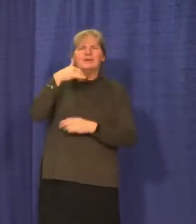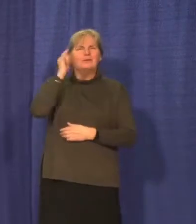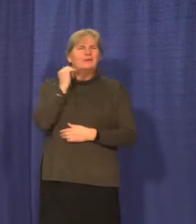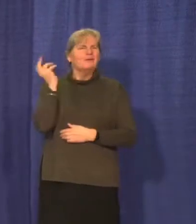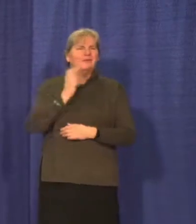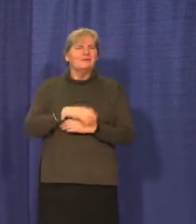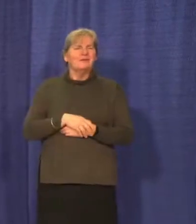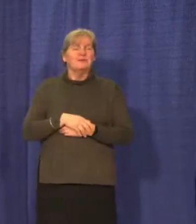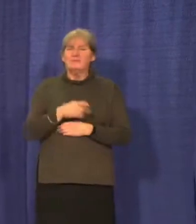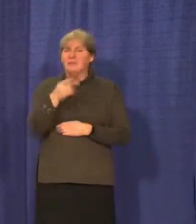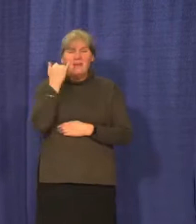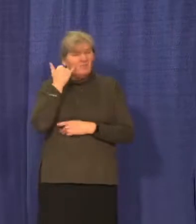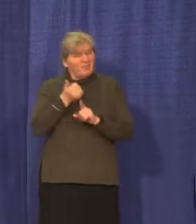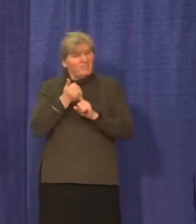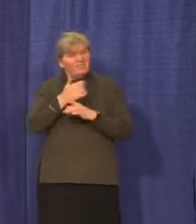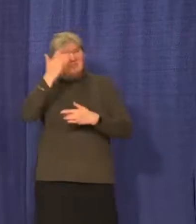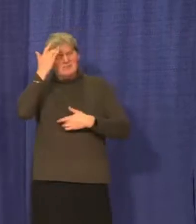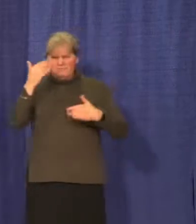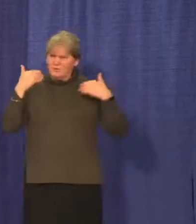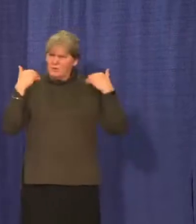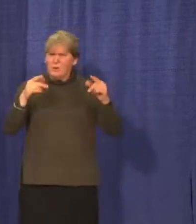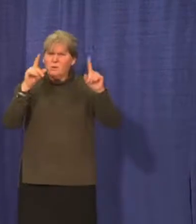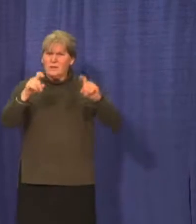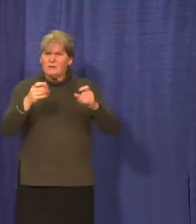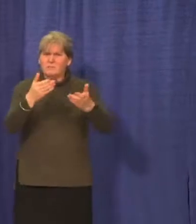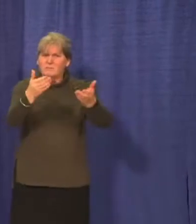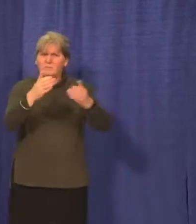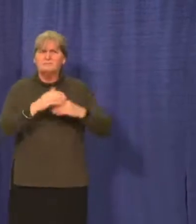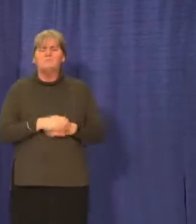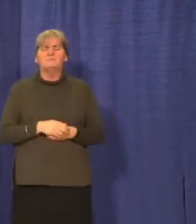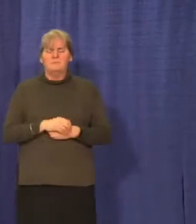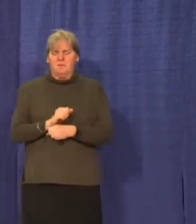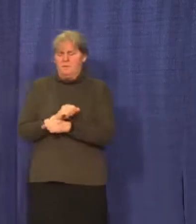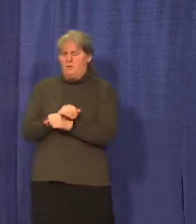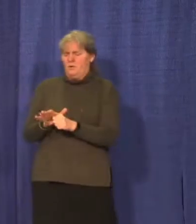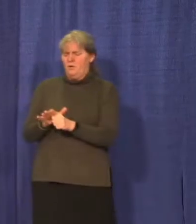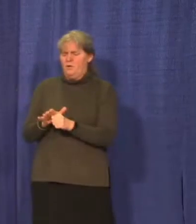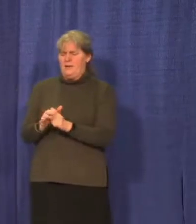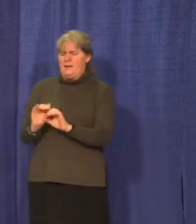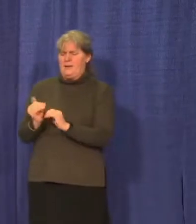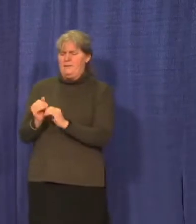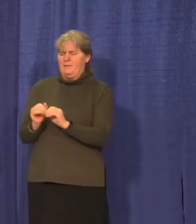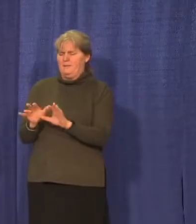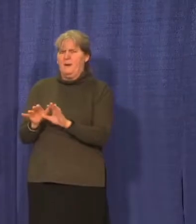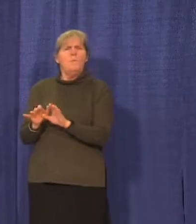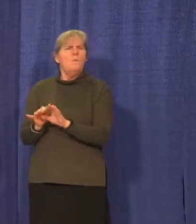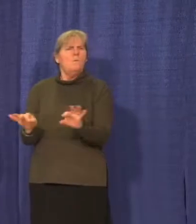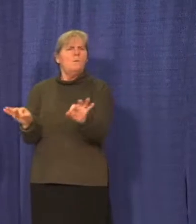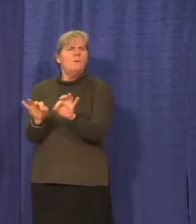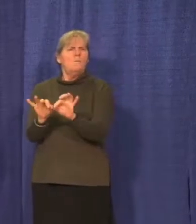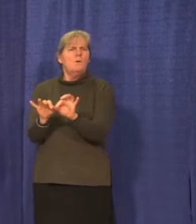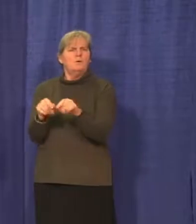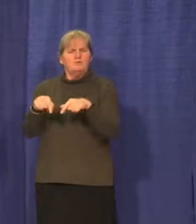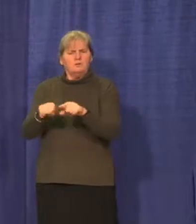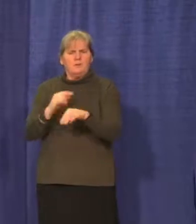to get tested if you have symptoms. Minimizing the spread of COVID-19 is especially important as we continue to roll out